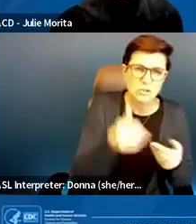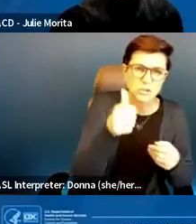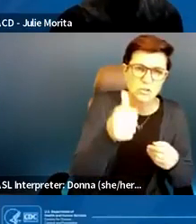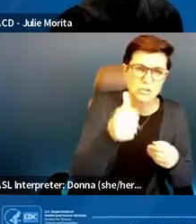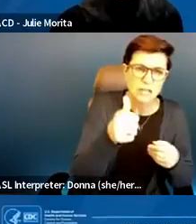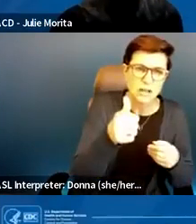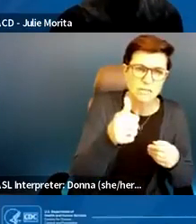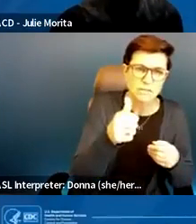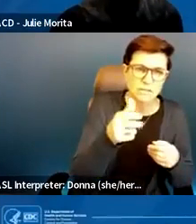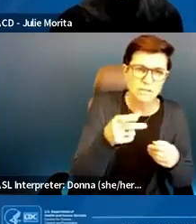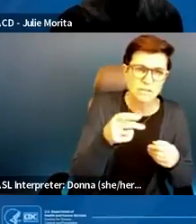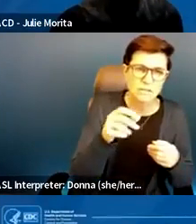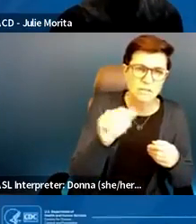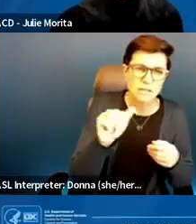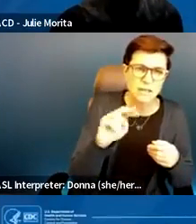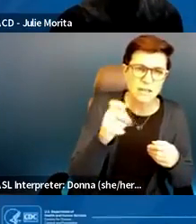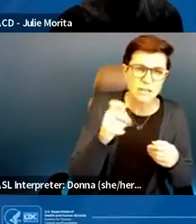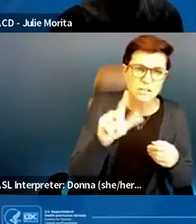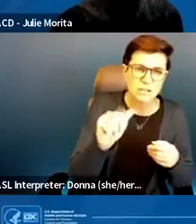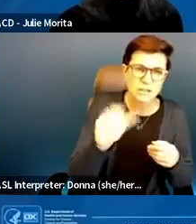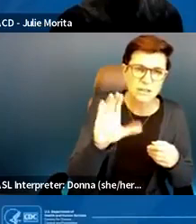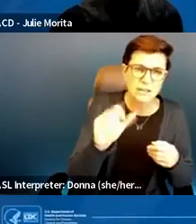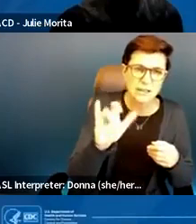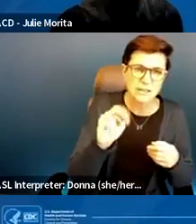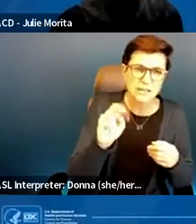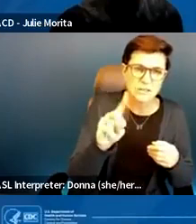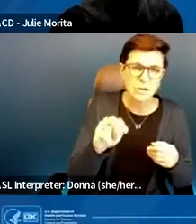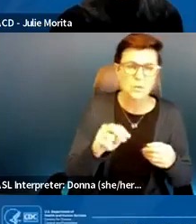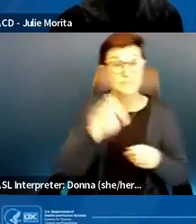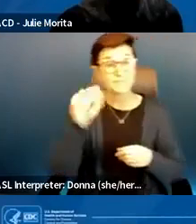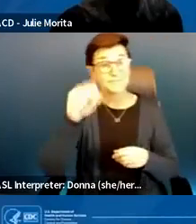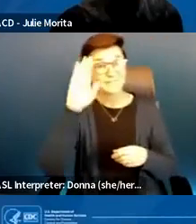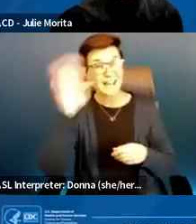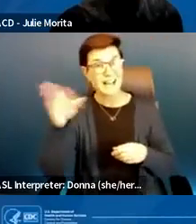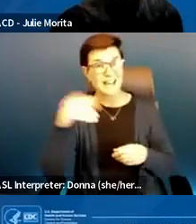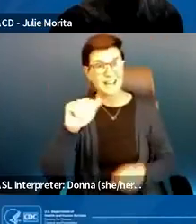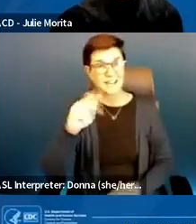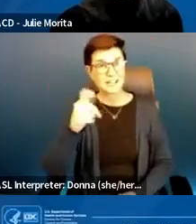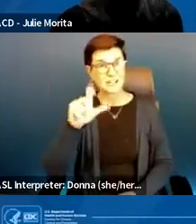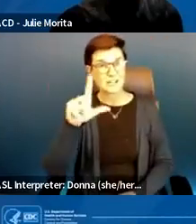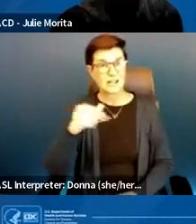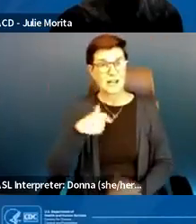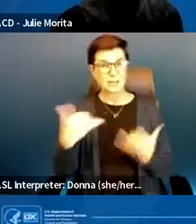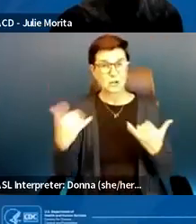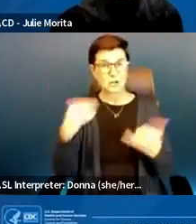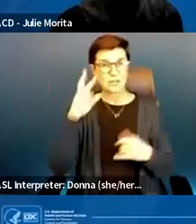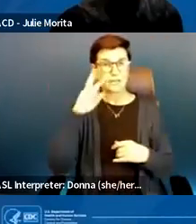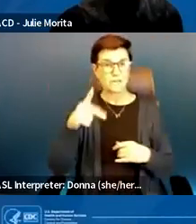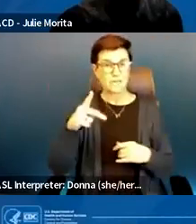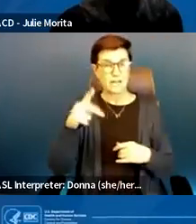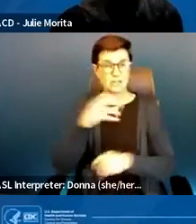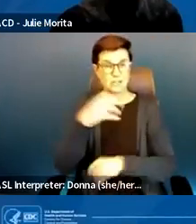Yes, I'm Angie Caliendo. I am currently vice chair of medicine at Brown, but prior to that I spent about 20 years